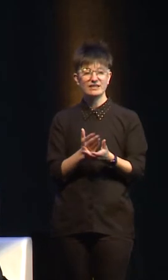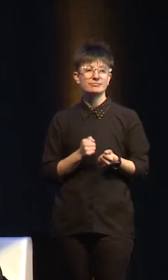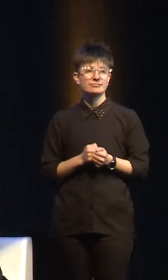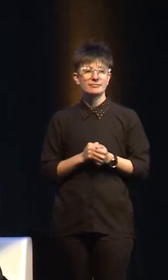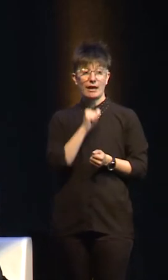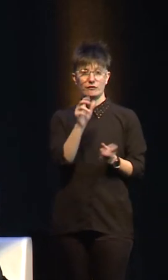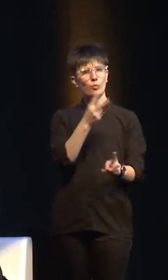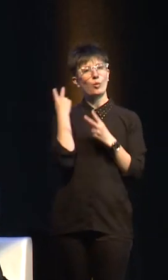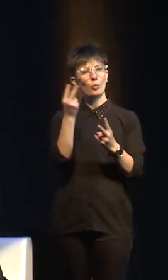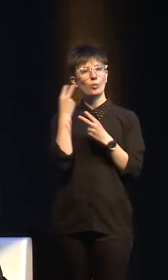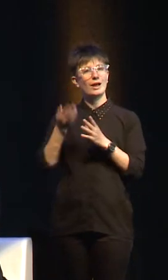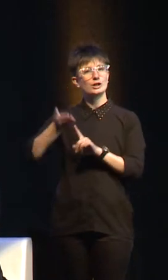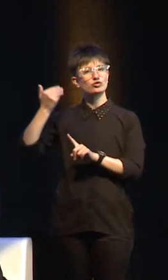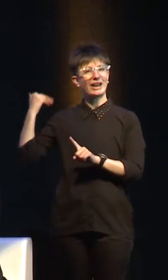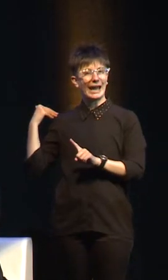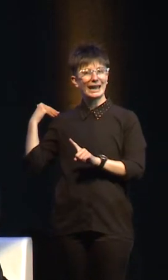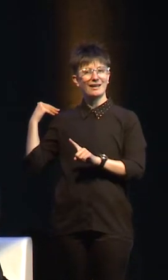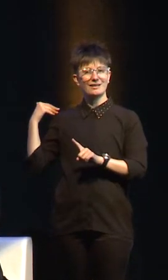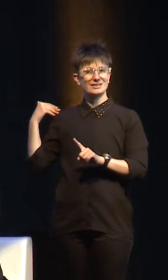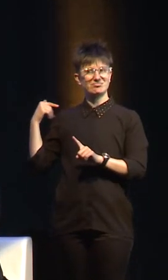history we haven't moved with anything like the momentum that's necessary.